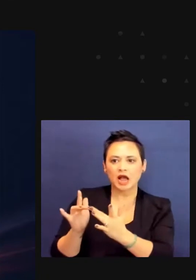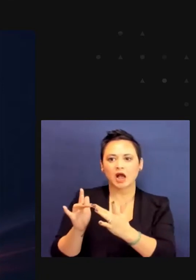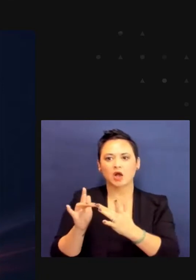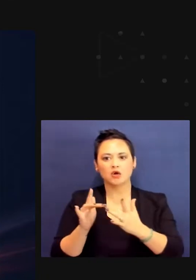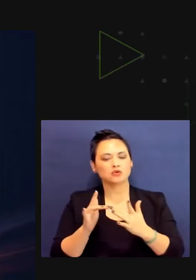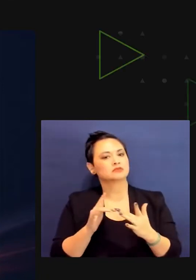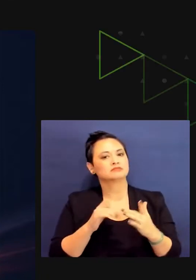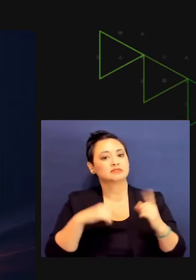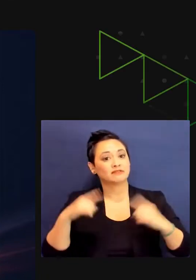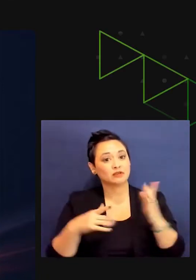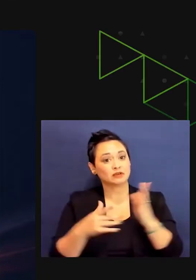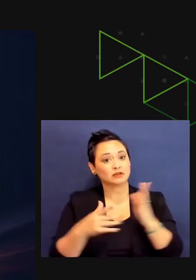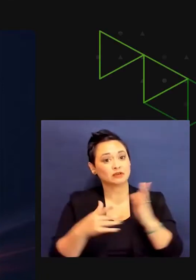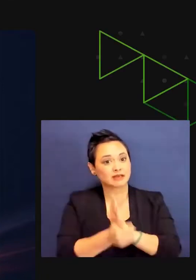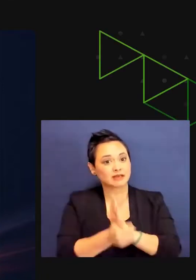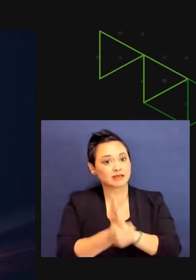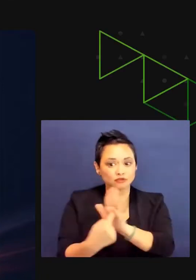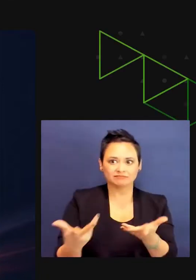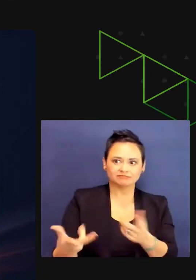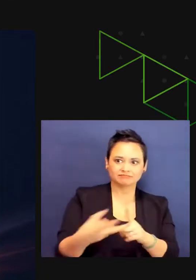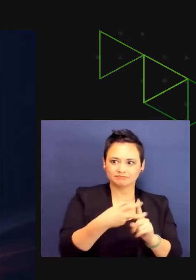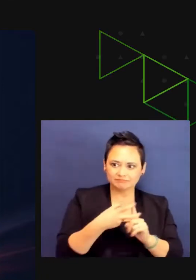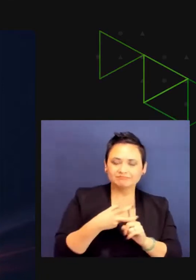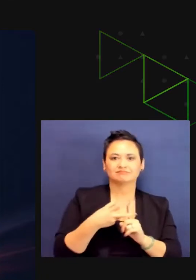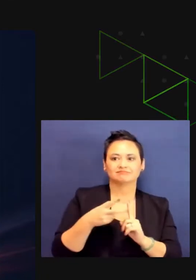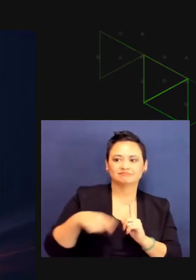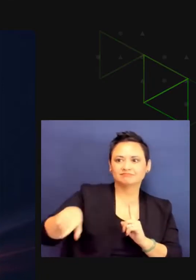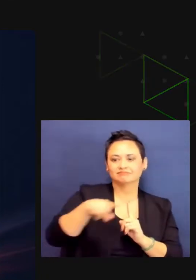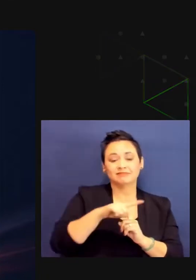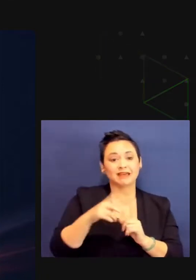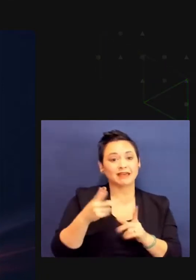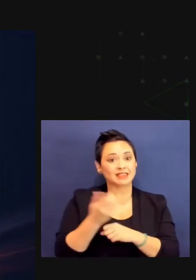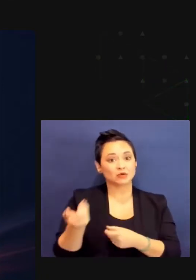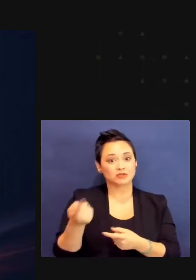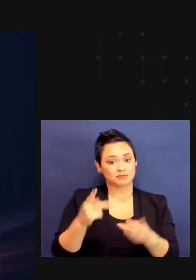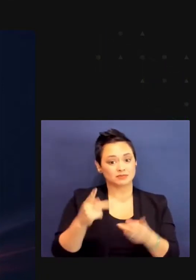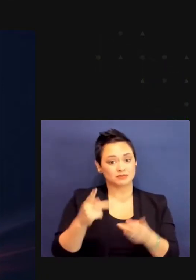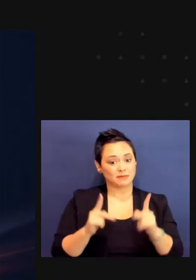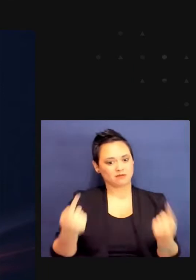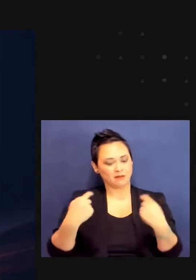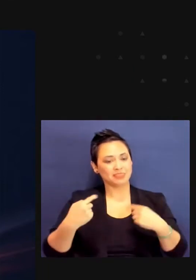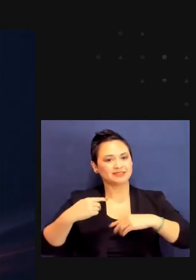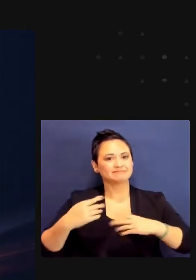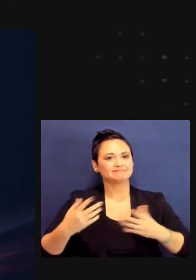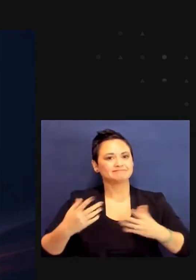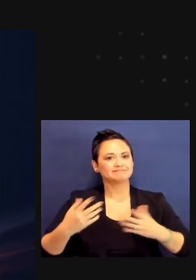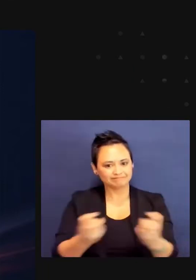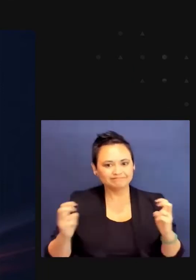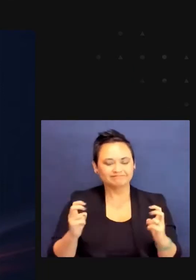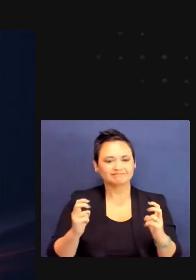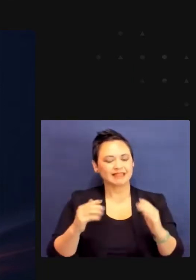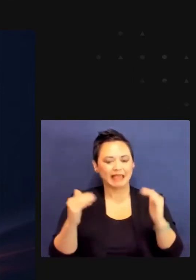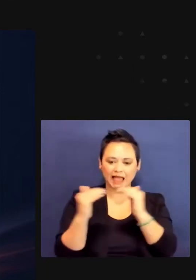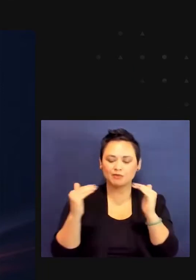and getting those candidates to the table to have more equitable representation to choose from when hiring to fill our roles.